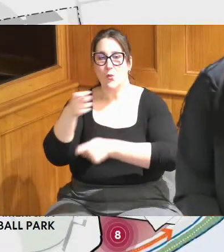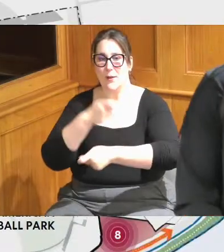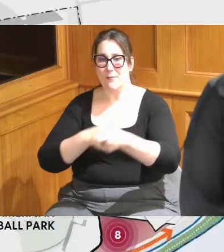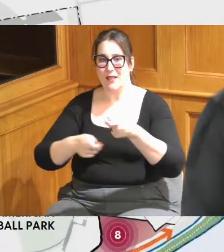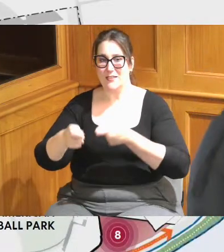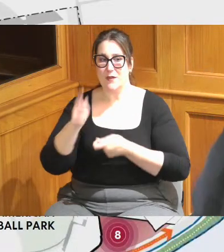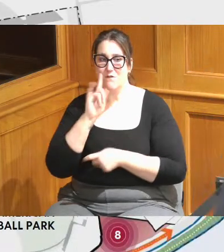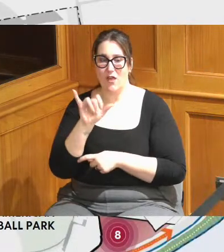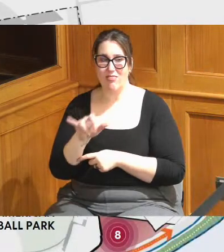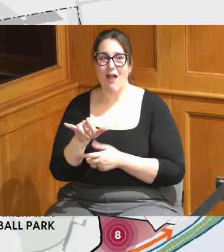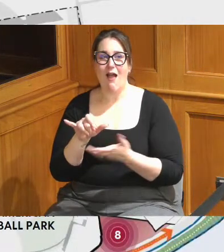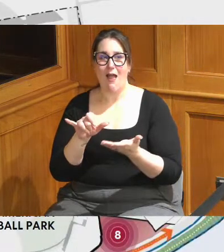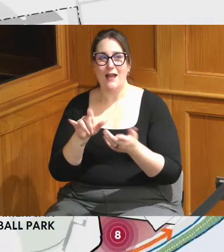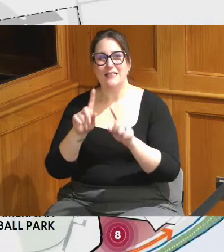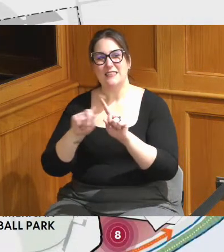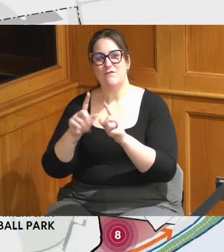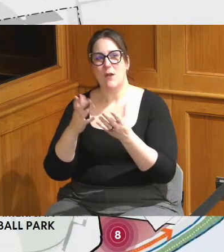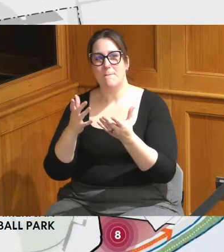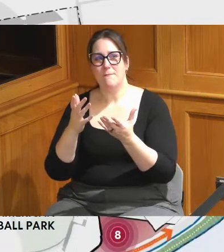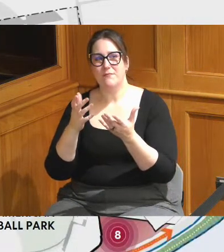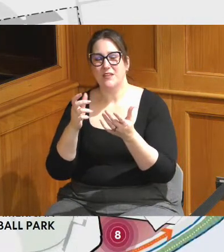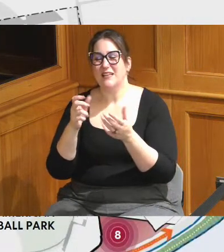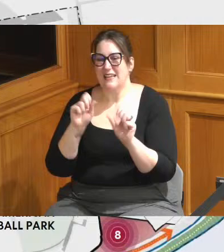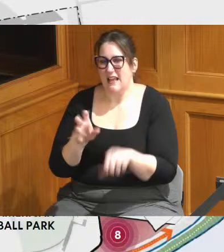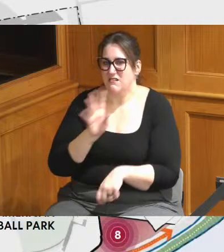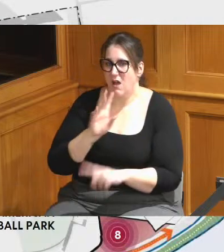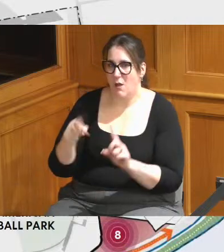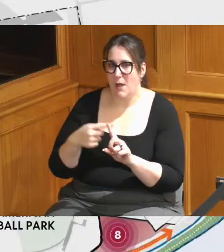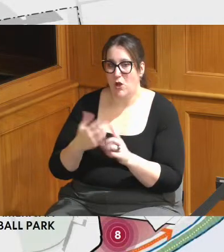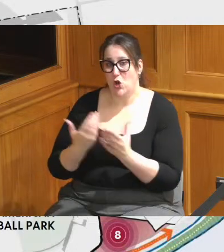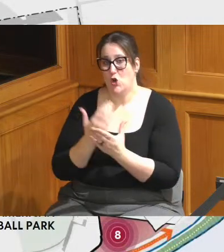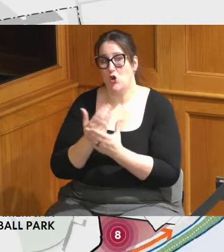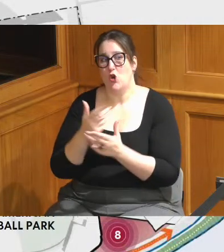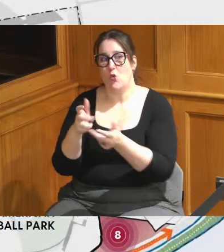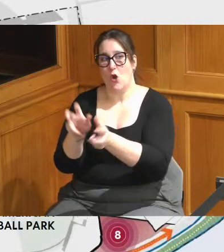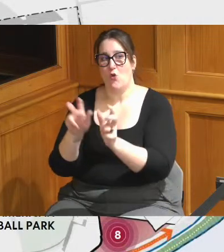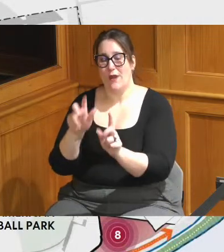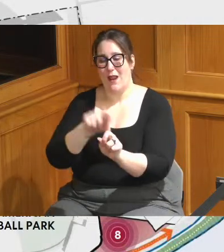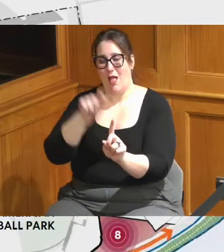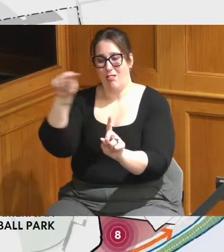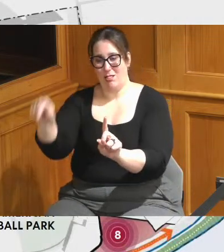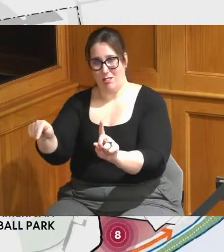there's multiple sites for that in discussion. we're showing one such example here that really